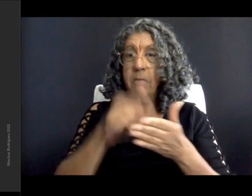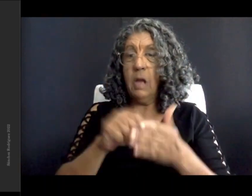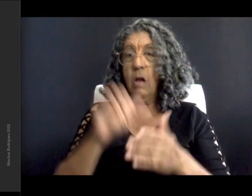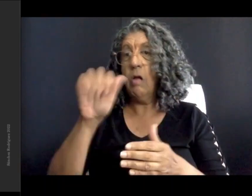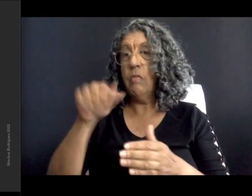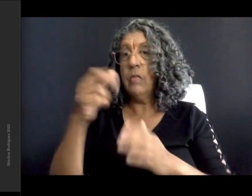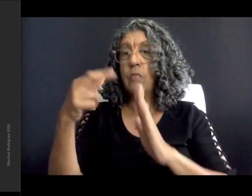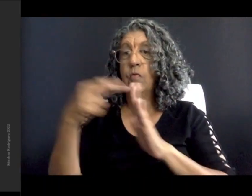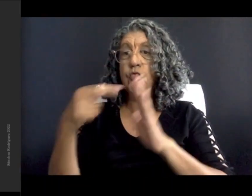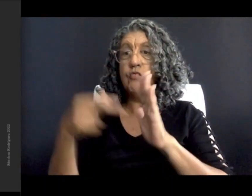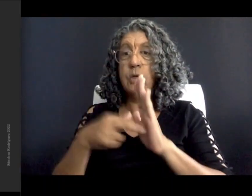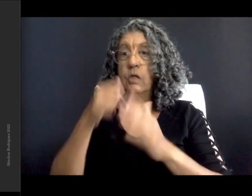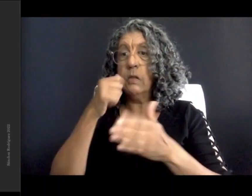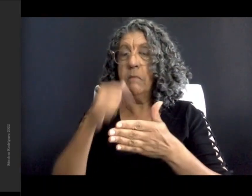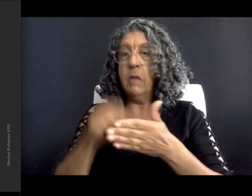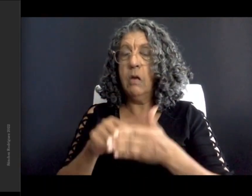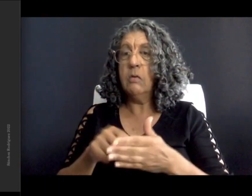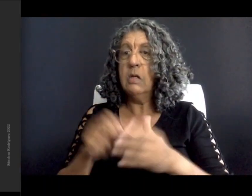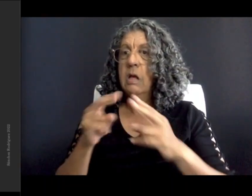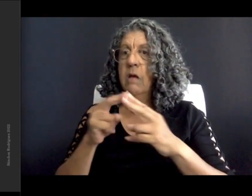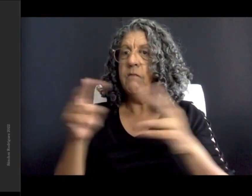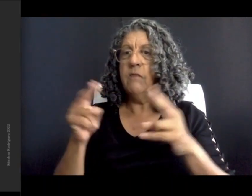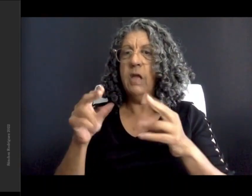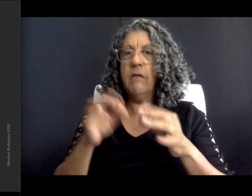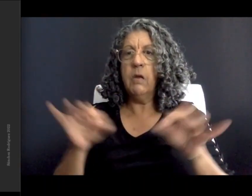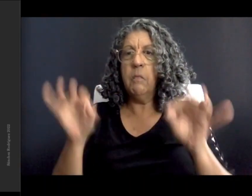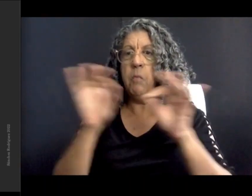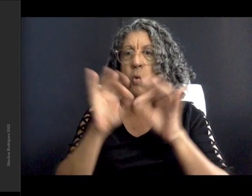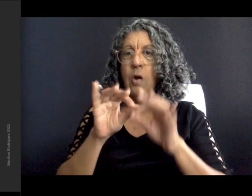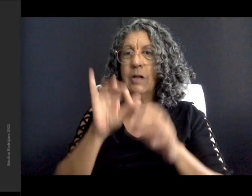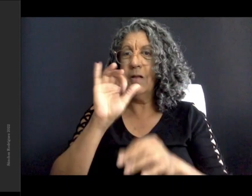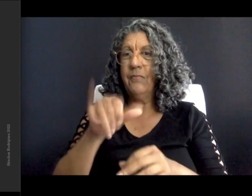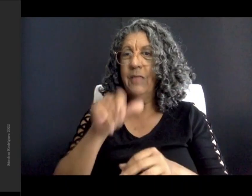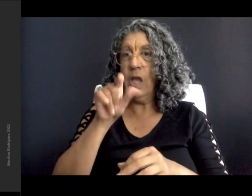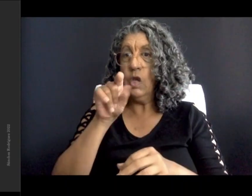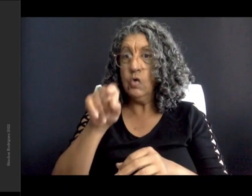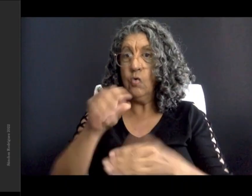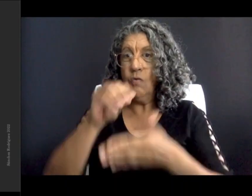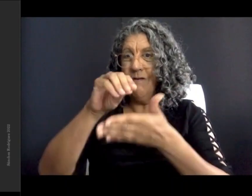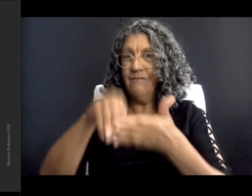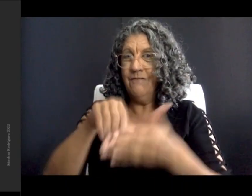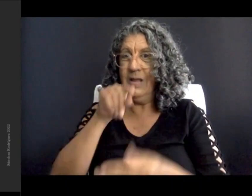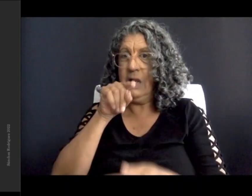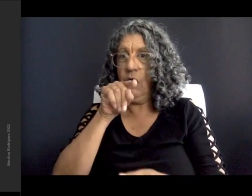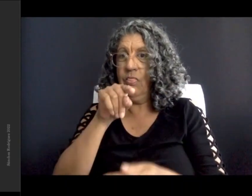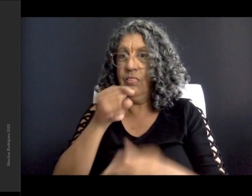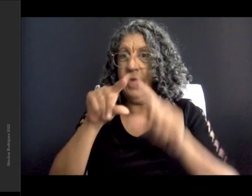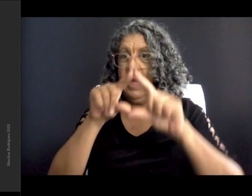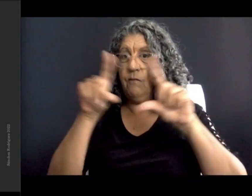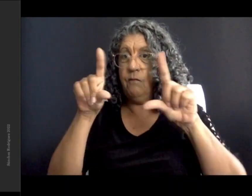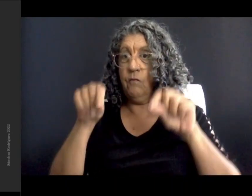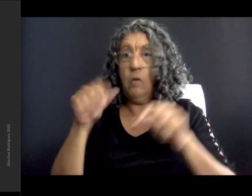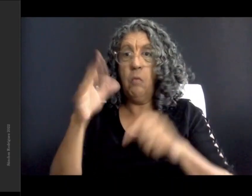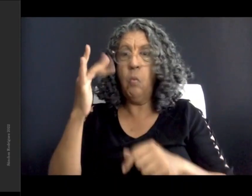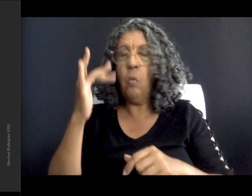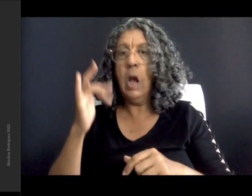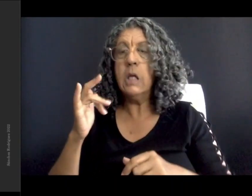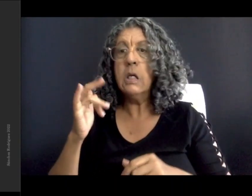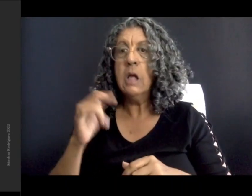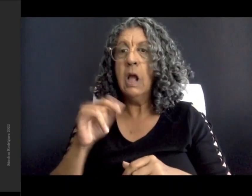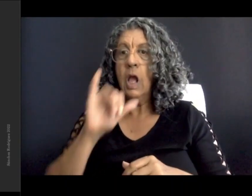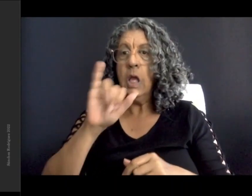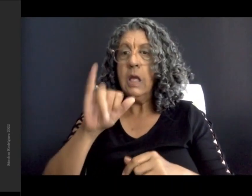one a certified mail and the other ones a receipt. That means when you fill those